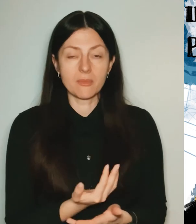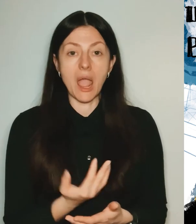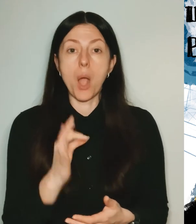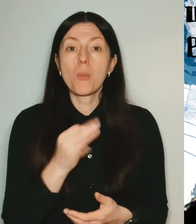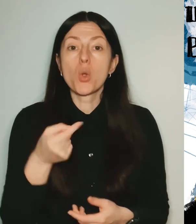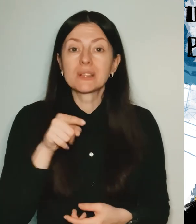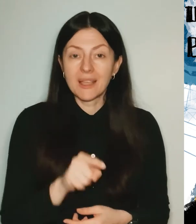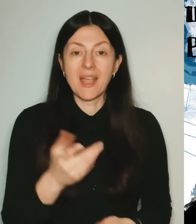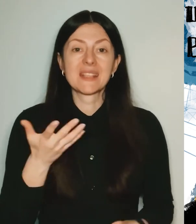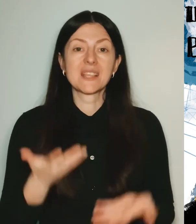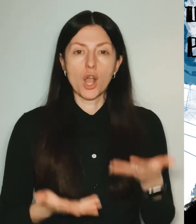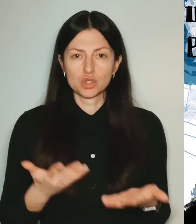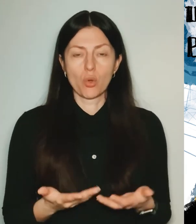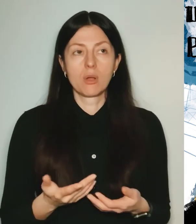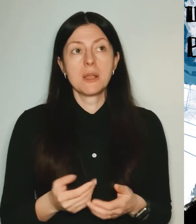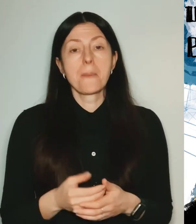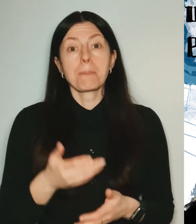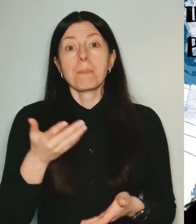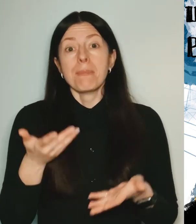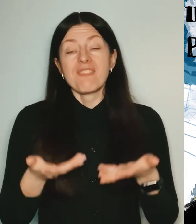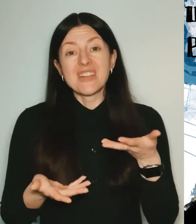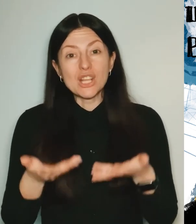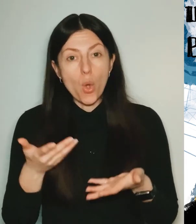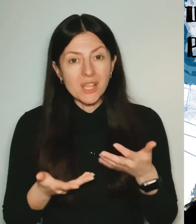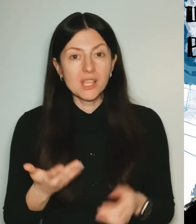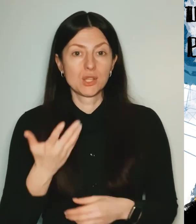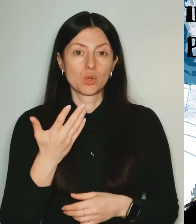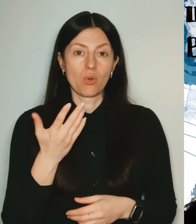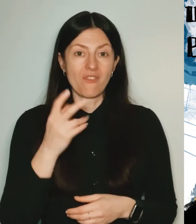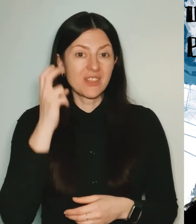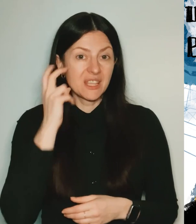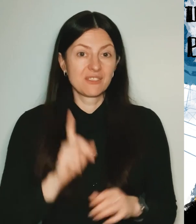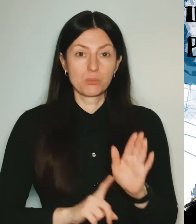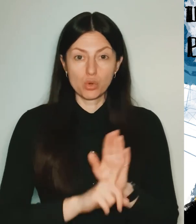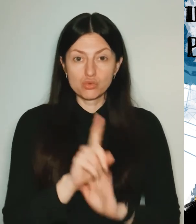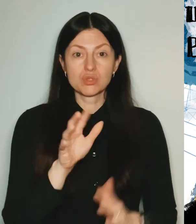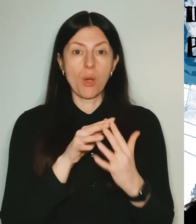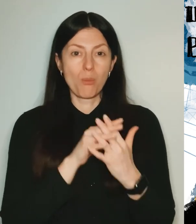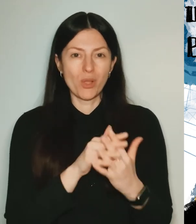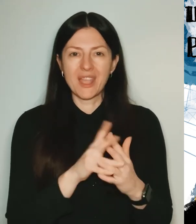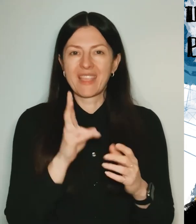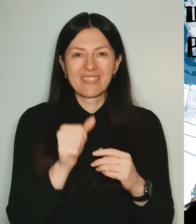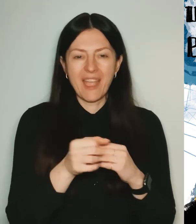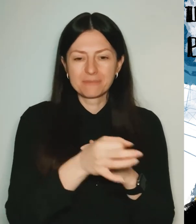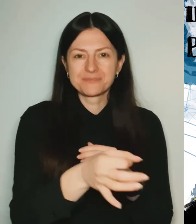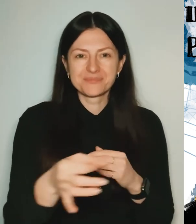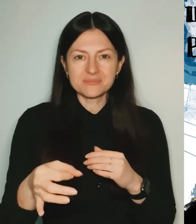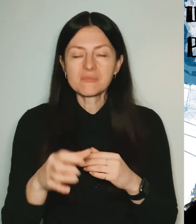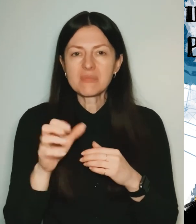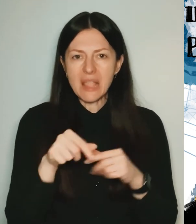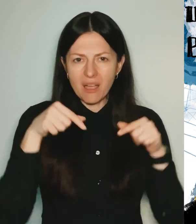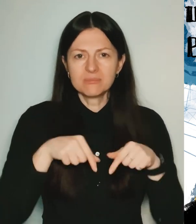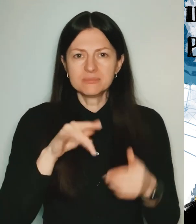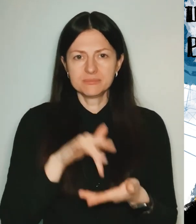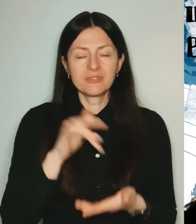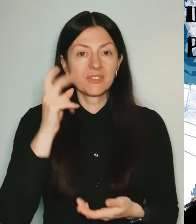But if… or even when the fights will start in Kyiv, not on the outskirts but in Kyiv